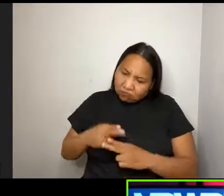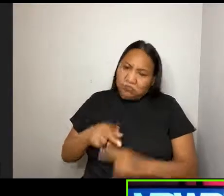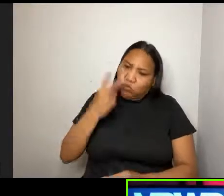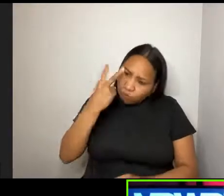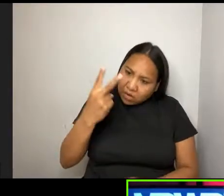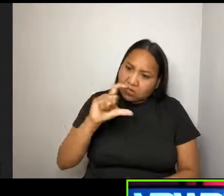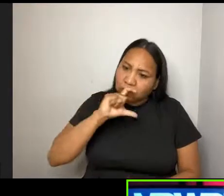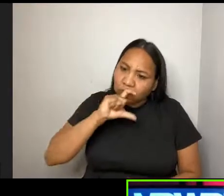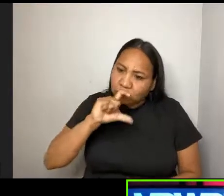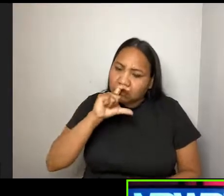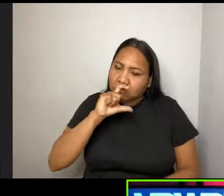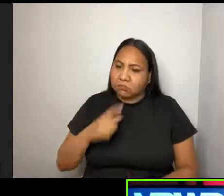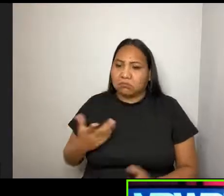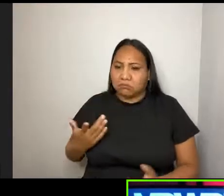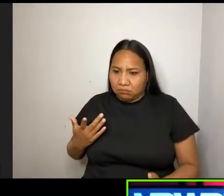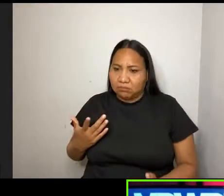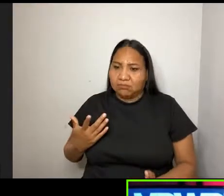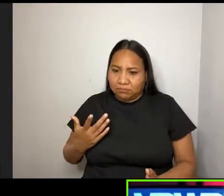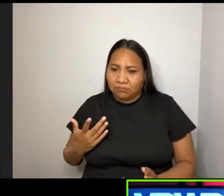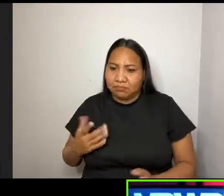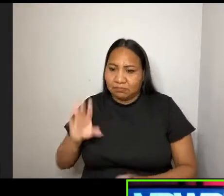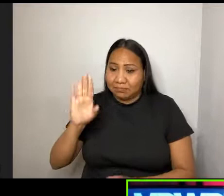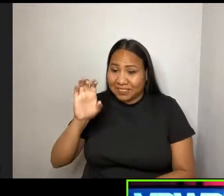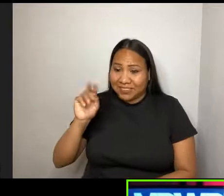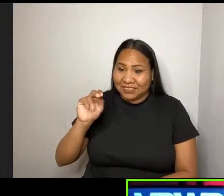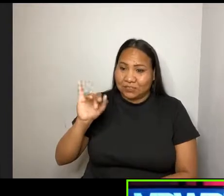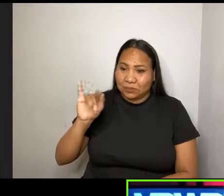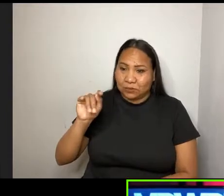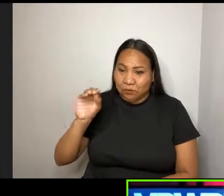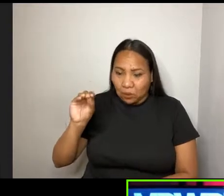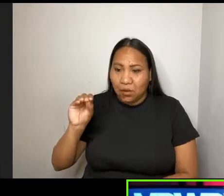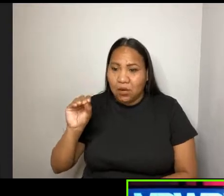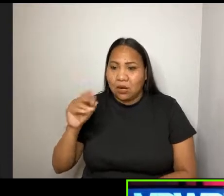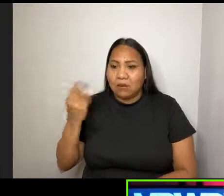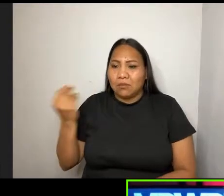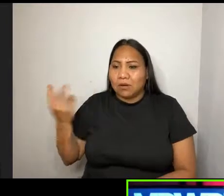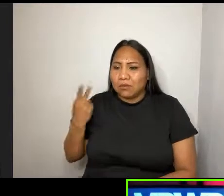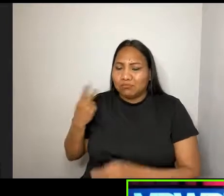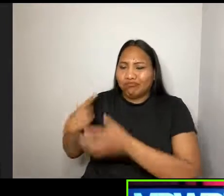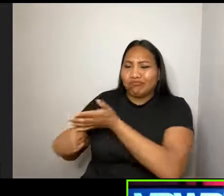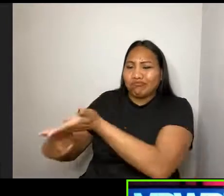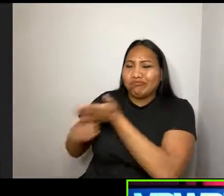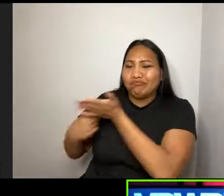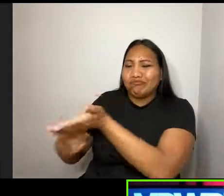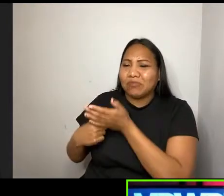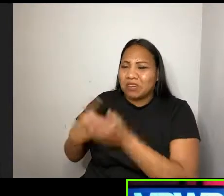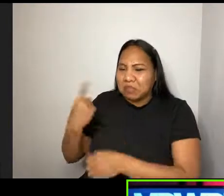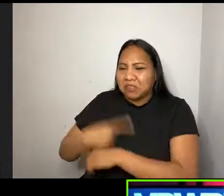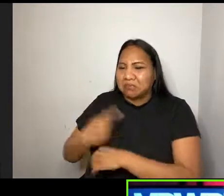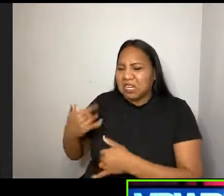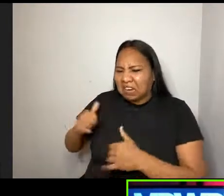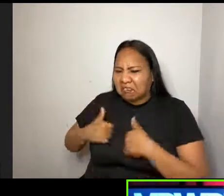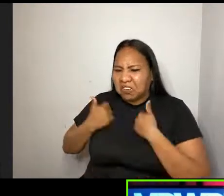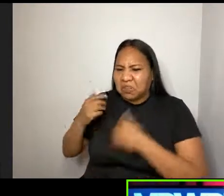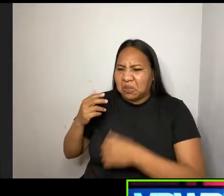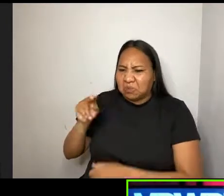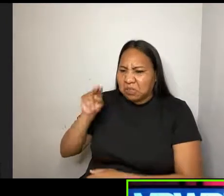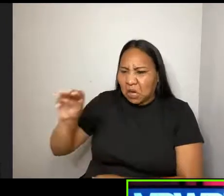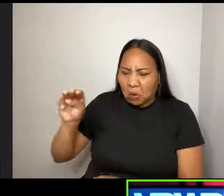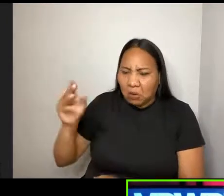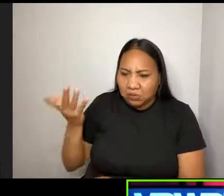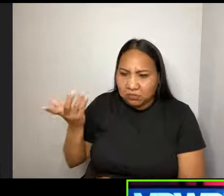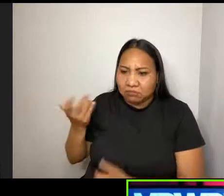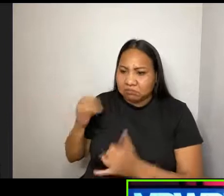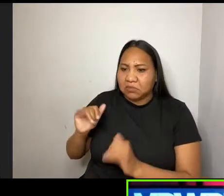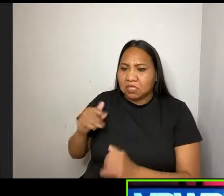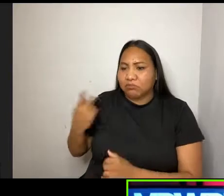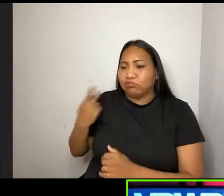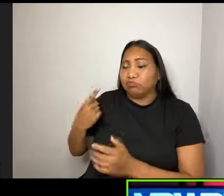and I had explained to him my frustration. He lives in Taos still. I talk to him and I said it